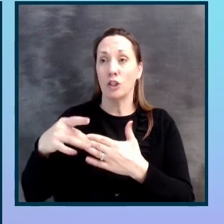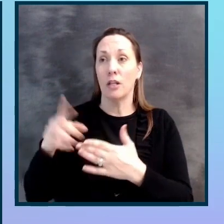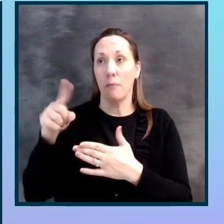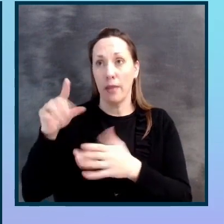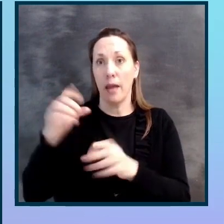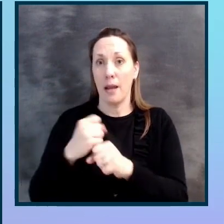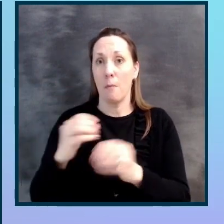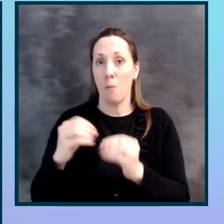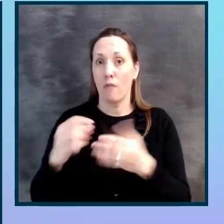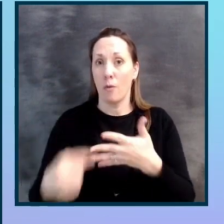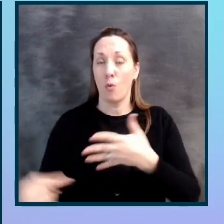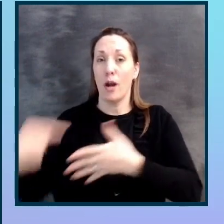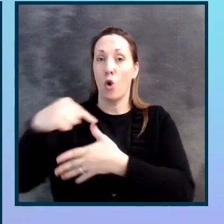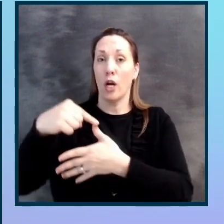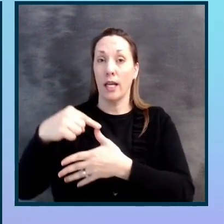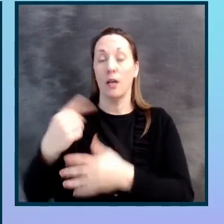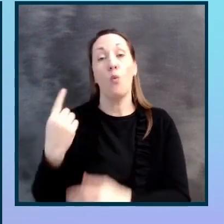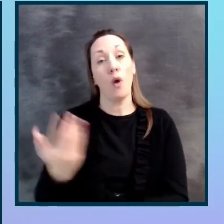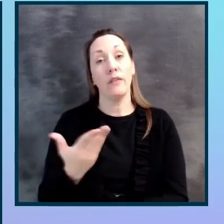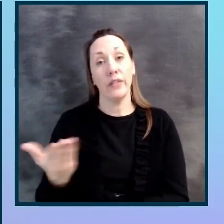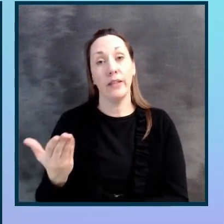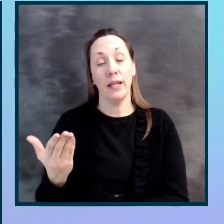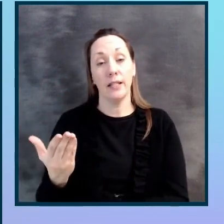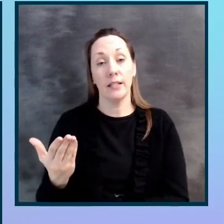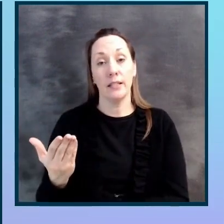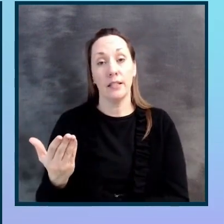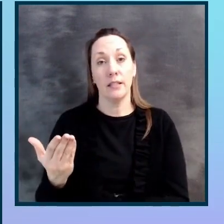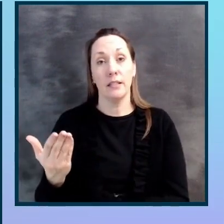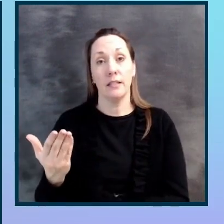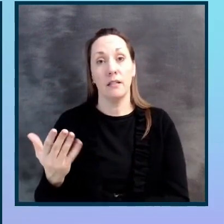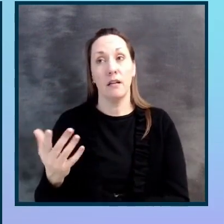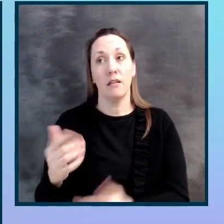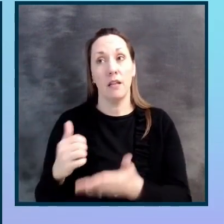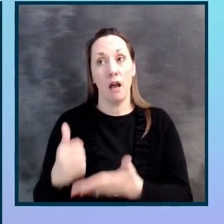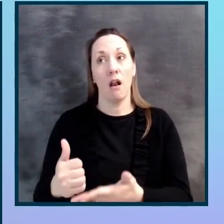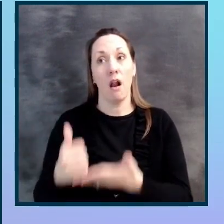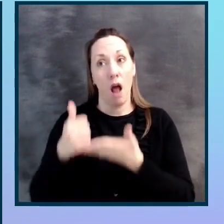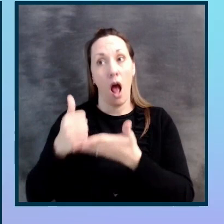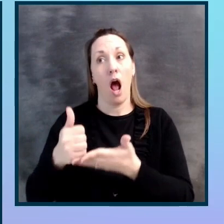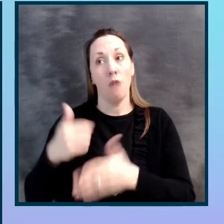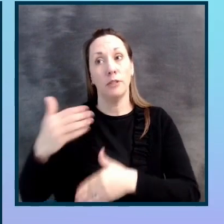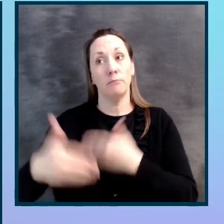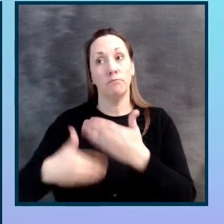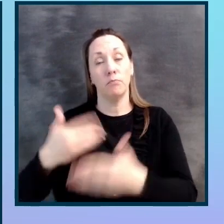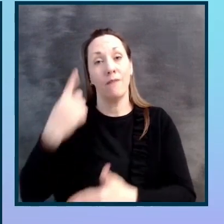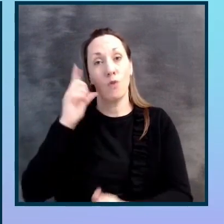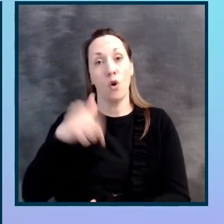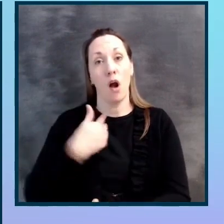One of the things that moved the needle, I think, for us as an organization